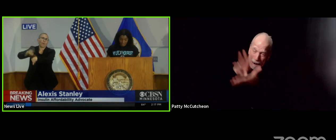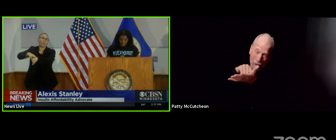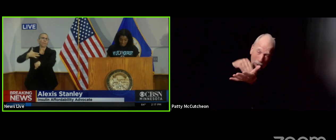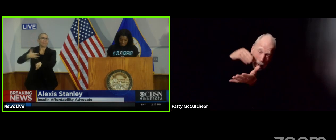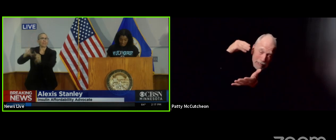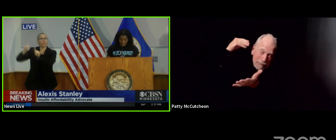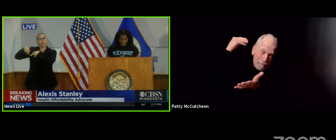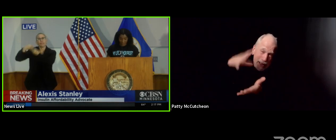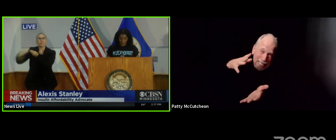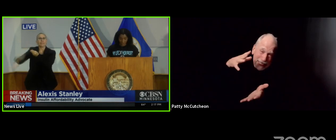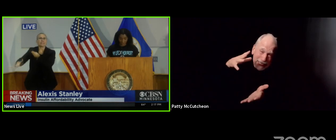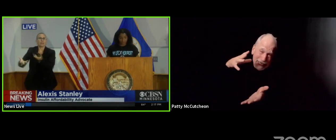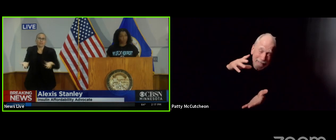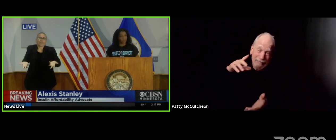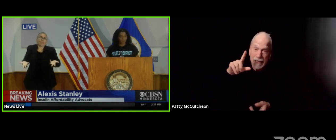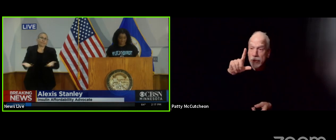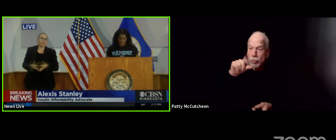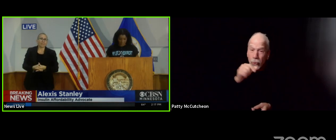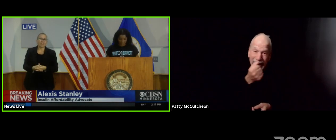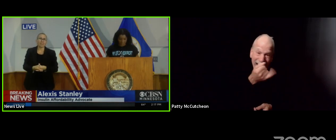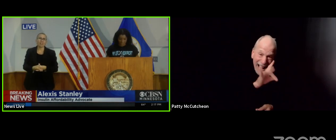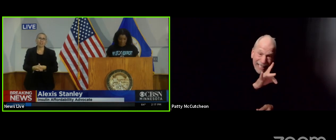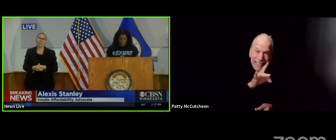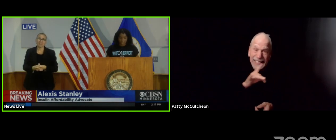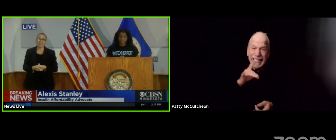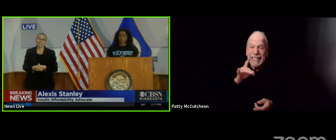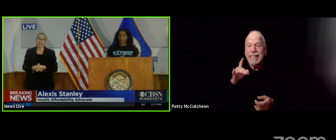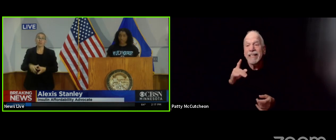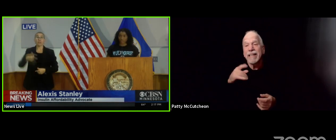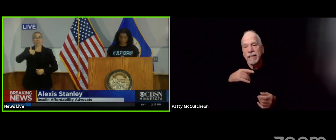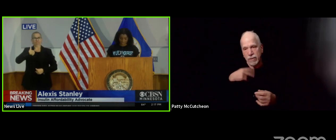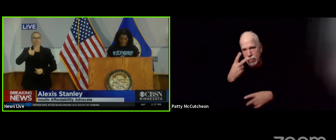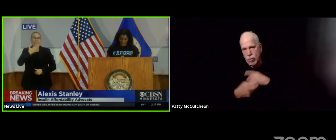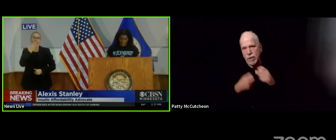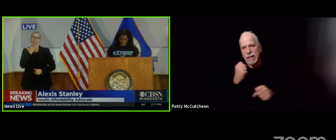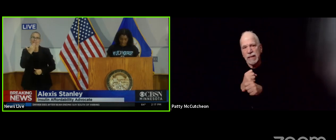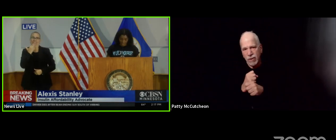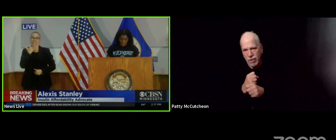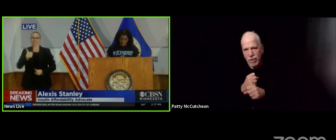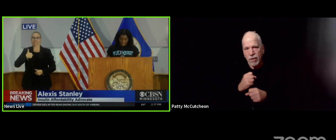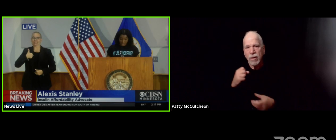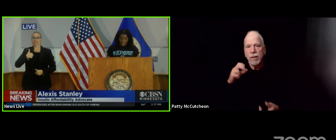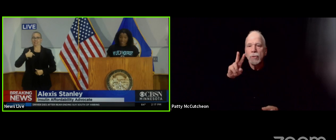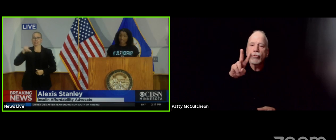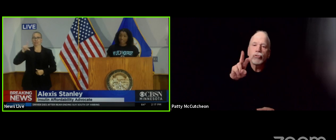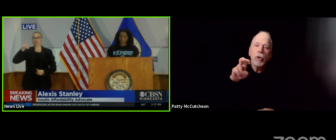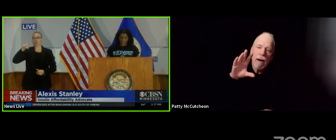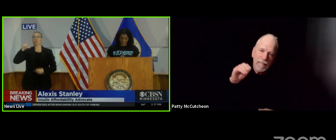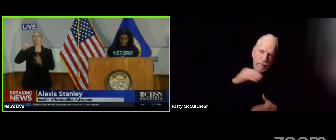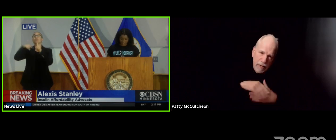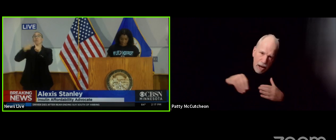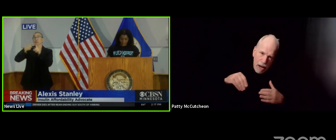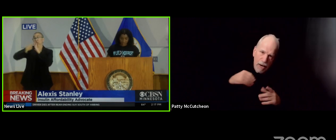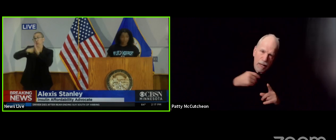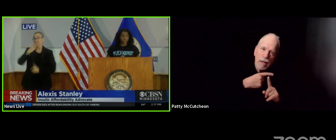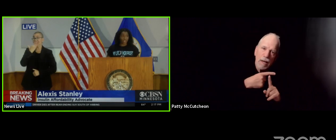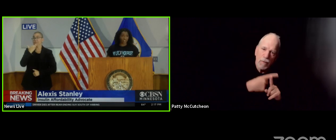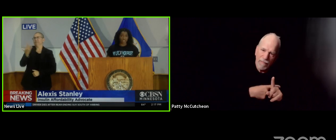INSULIN WENT FROM AROUND $250 A VIAL TO $330. THAT'S AN $80 INCREASE WITH NO CHANGE TO THE